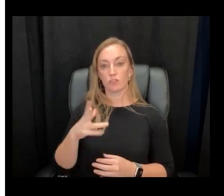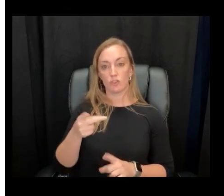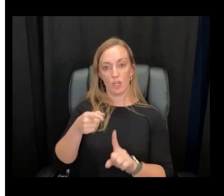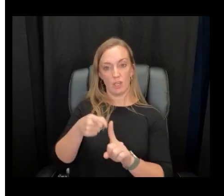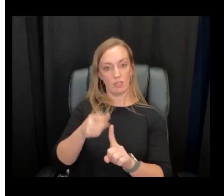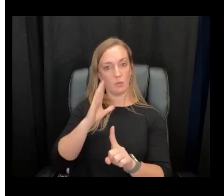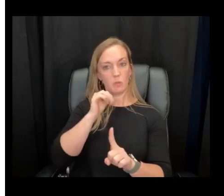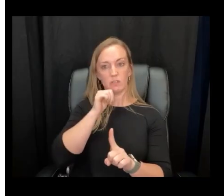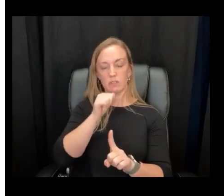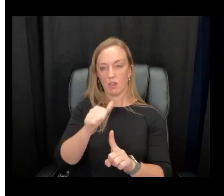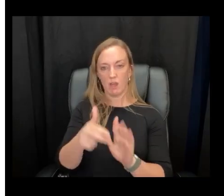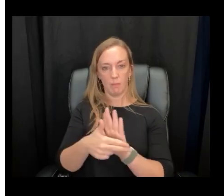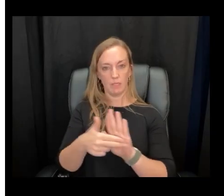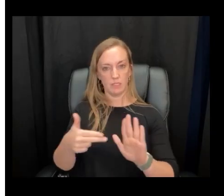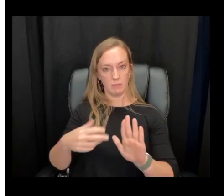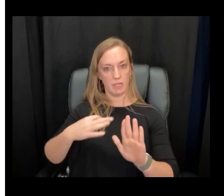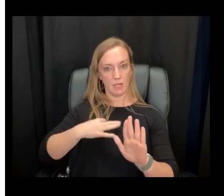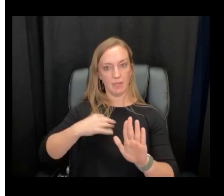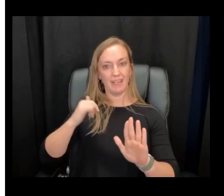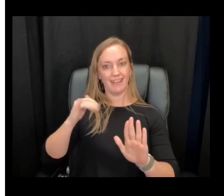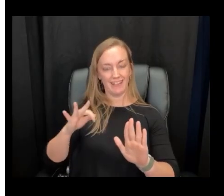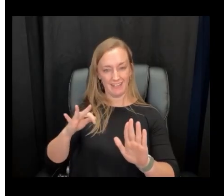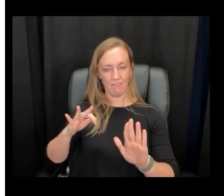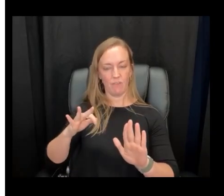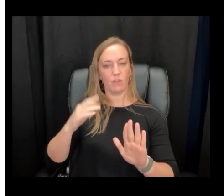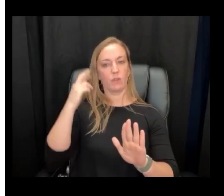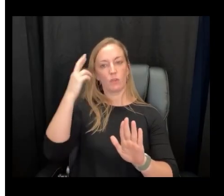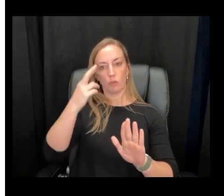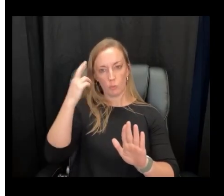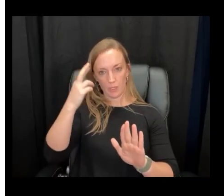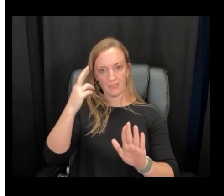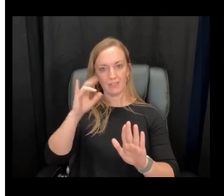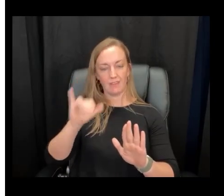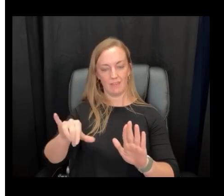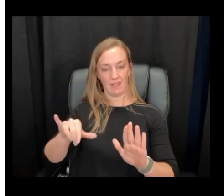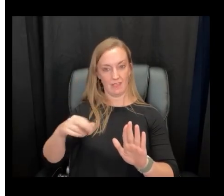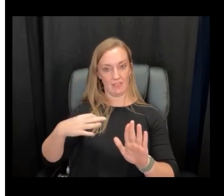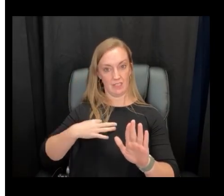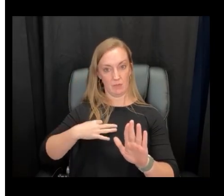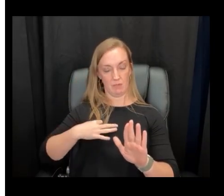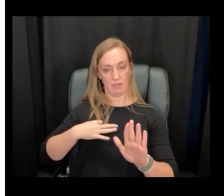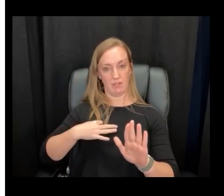A child shall not be determined to be eligible if the determinant factor for that eligibility